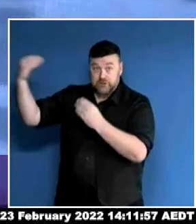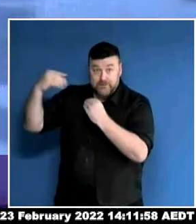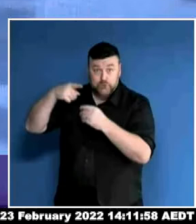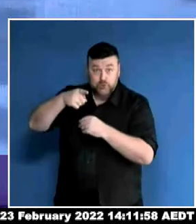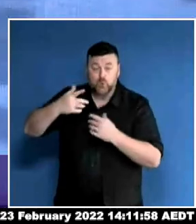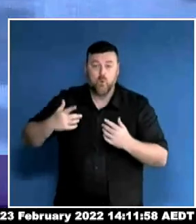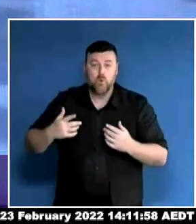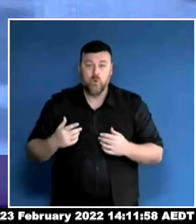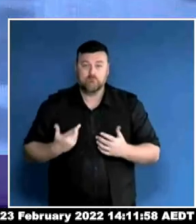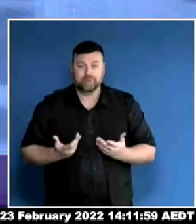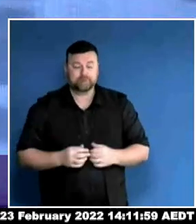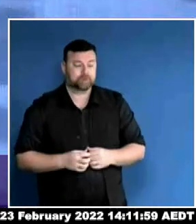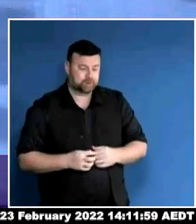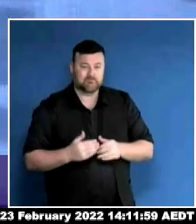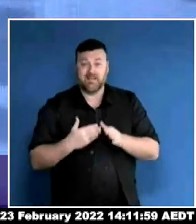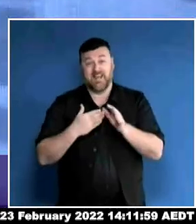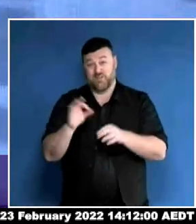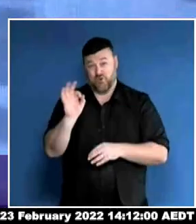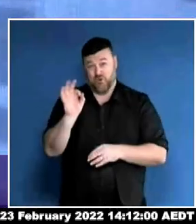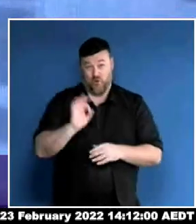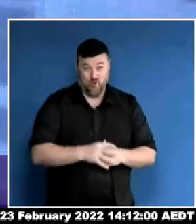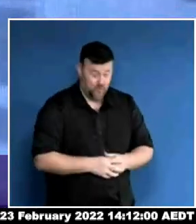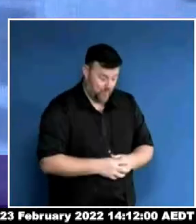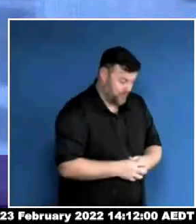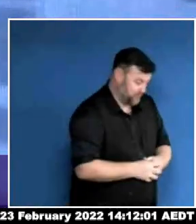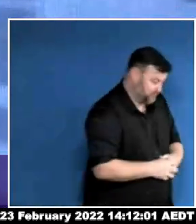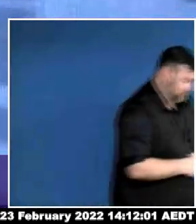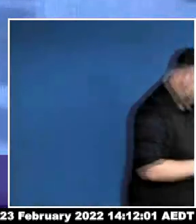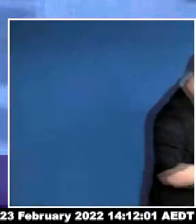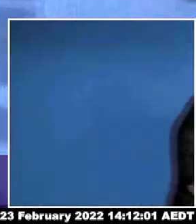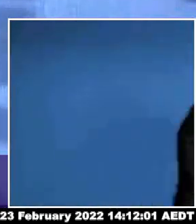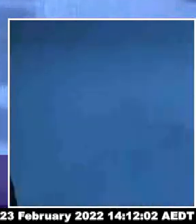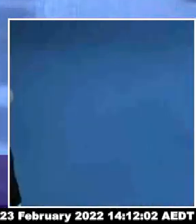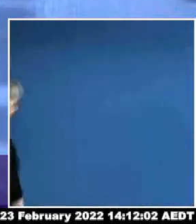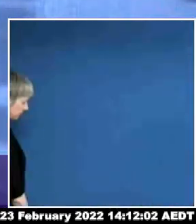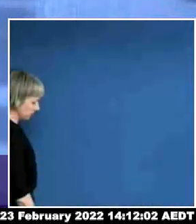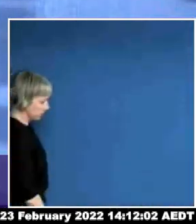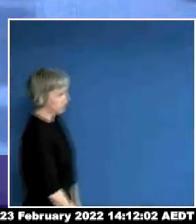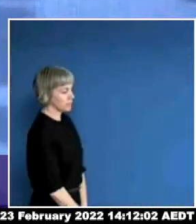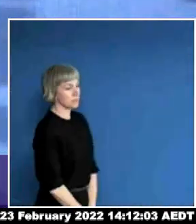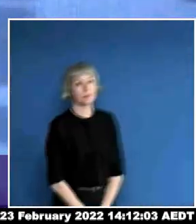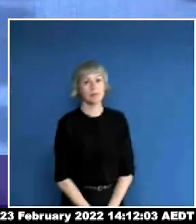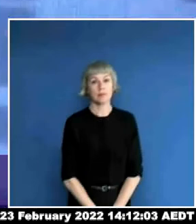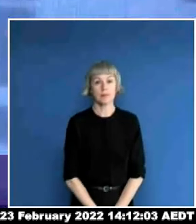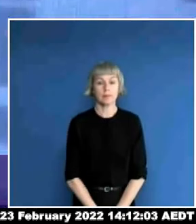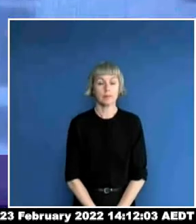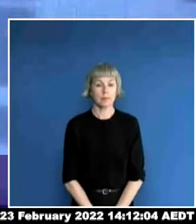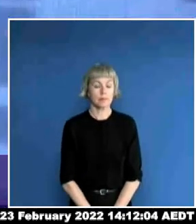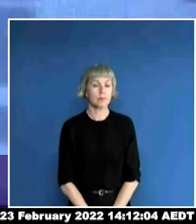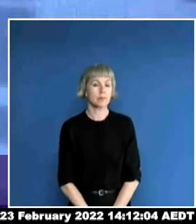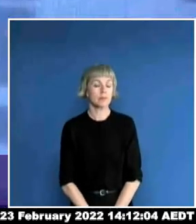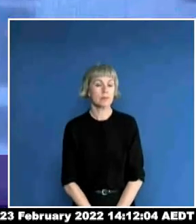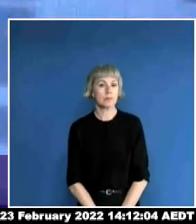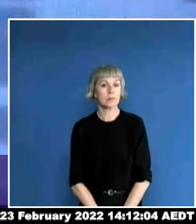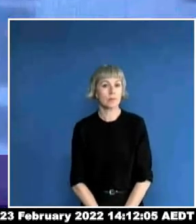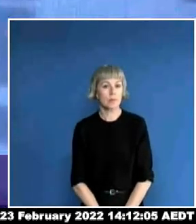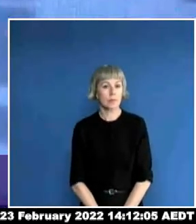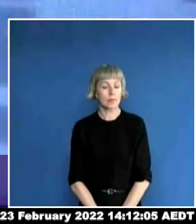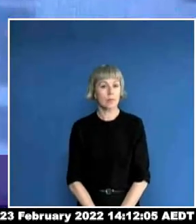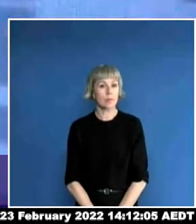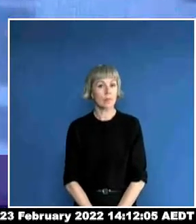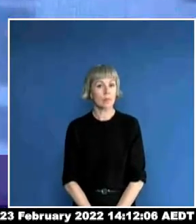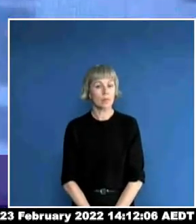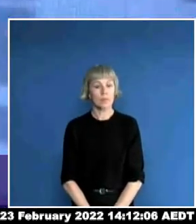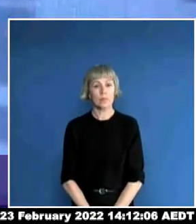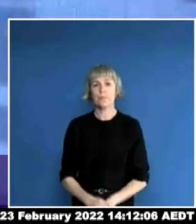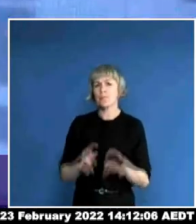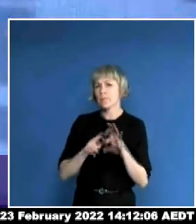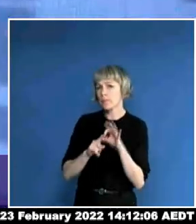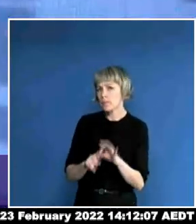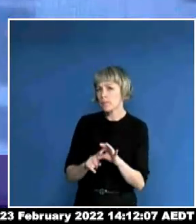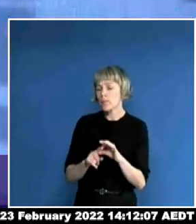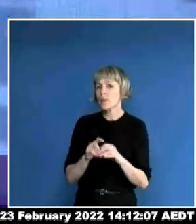One of your concerns was the office space where the training occurred,